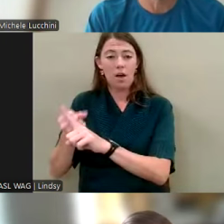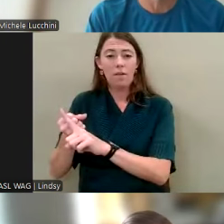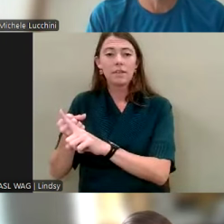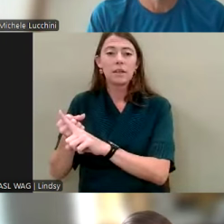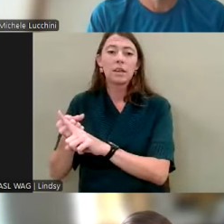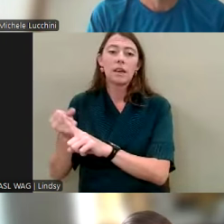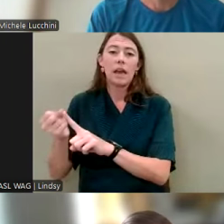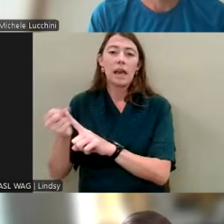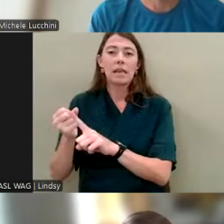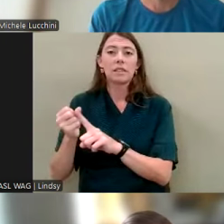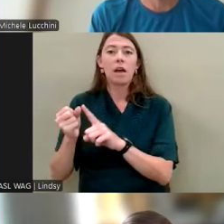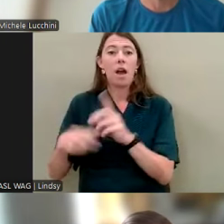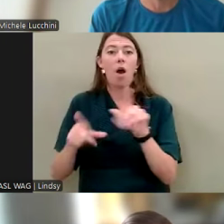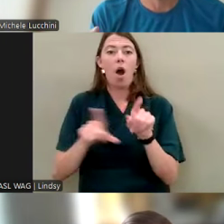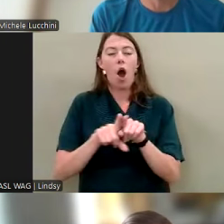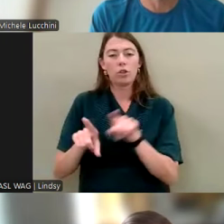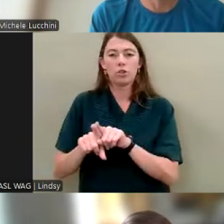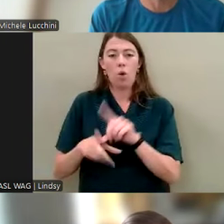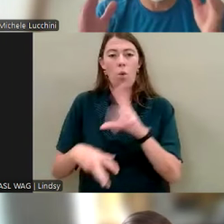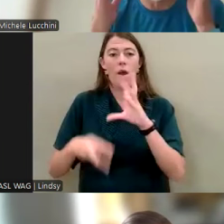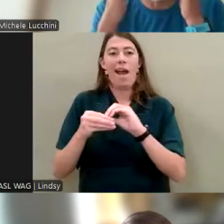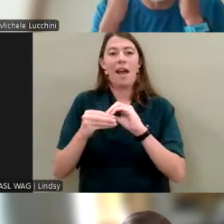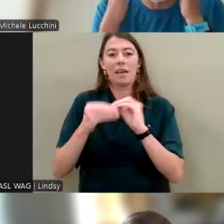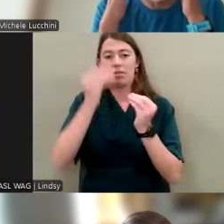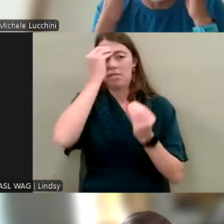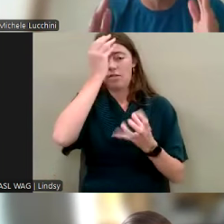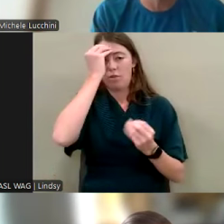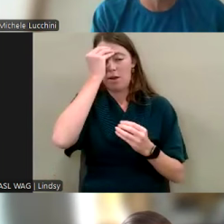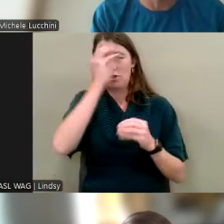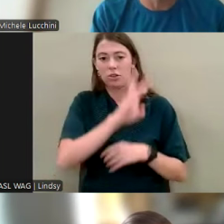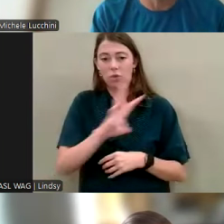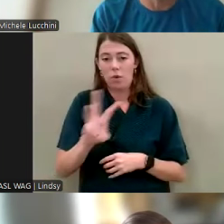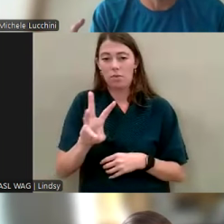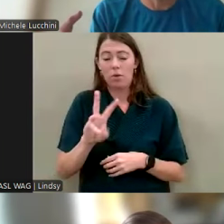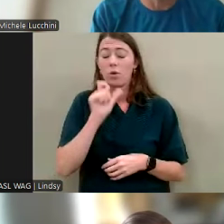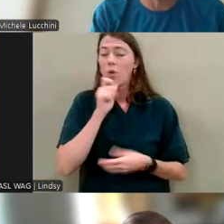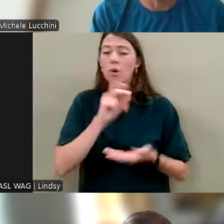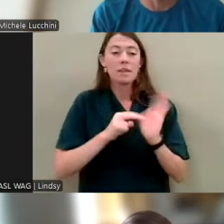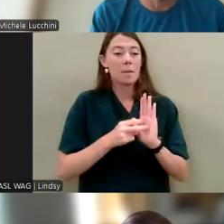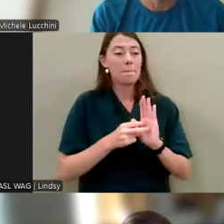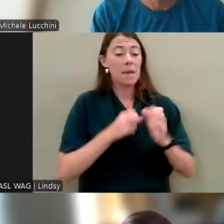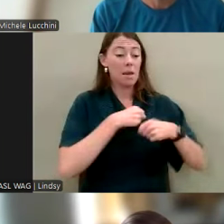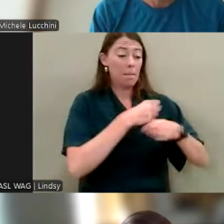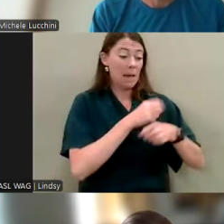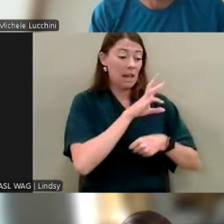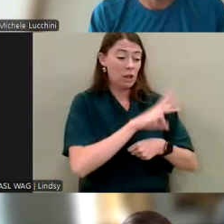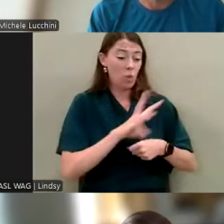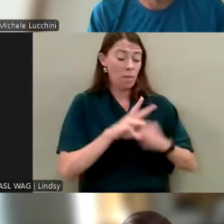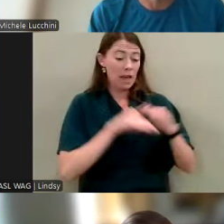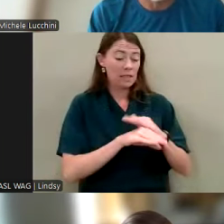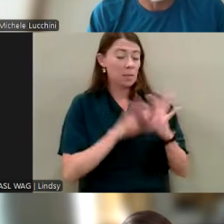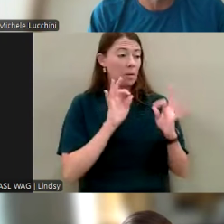content. So, it's not just handing off a website that is accessible. That website will change,